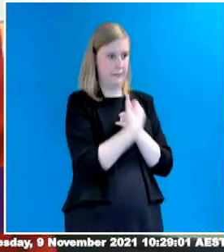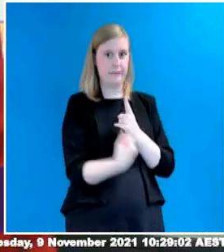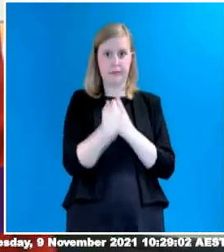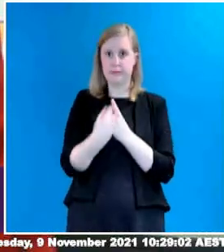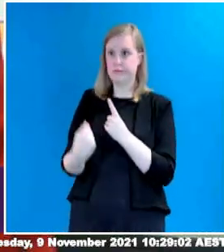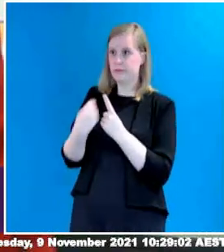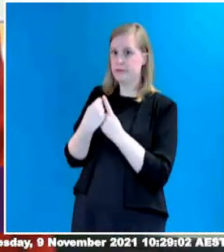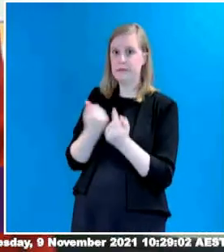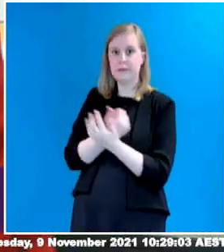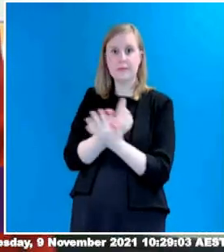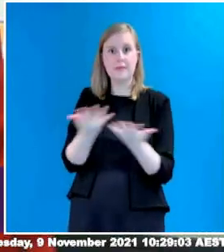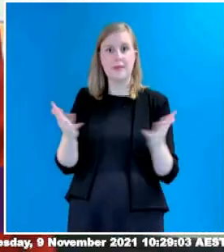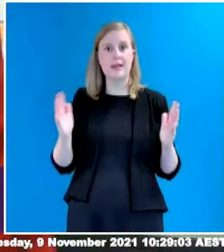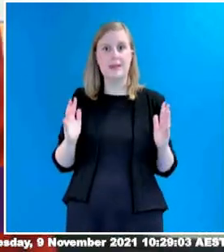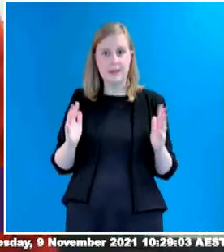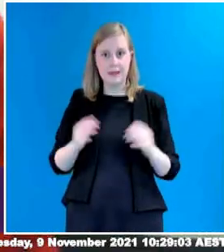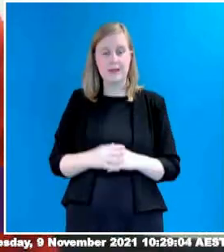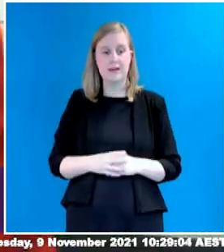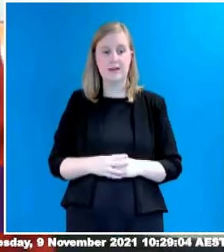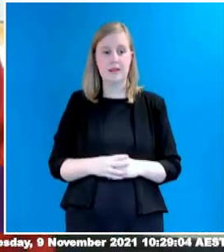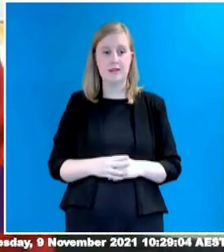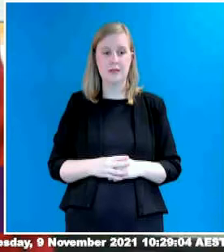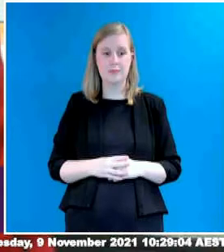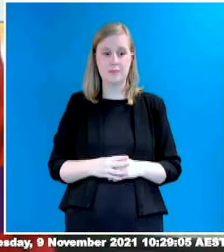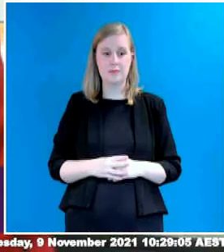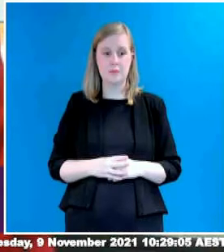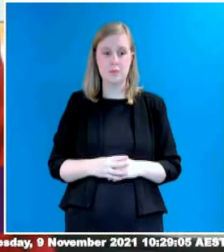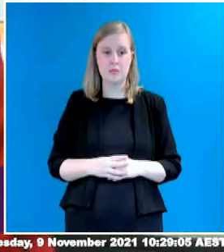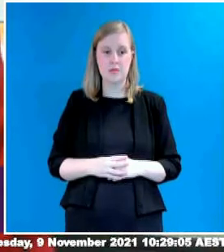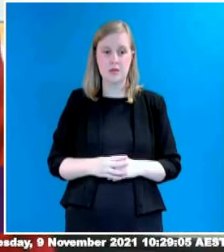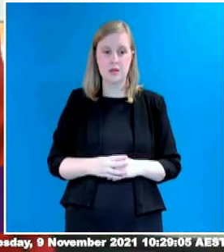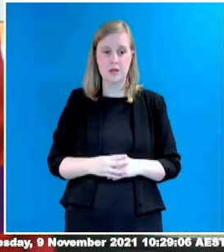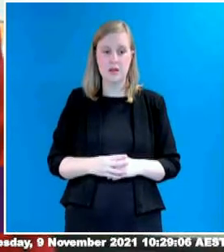having Supreme Court litigation, which is out of reach to vulnerable people and